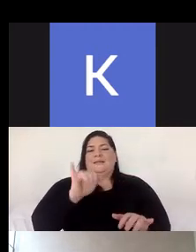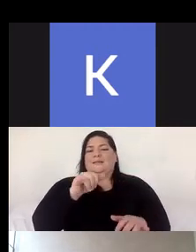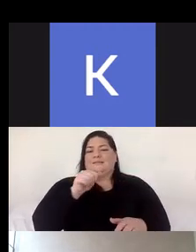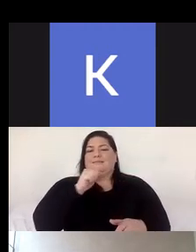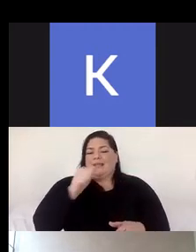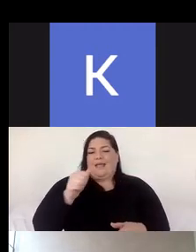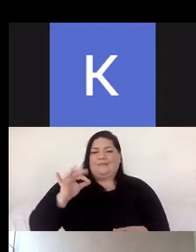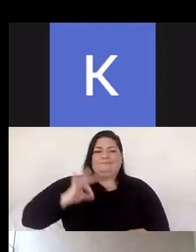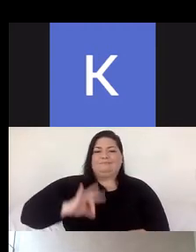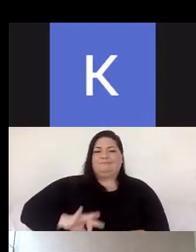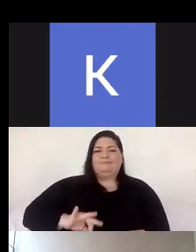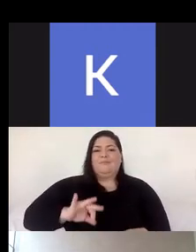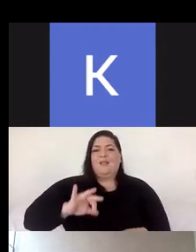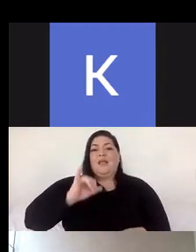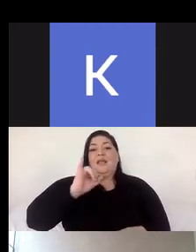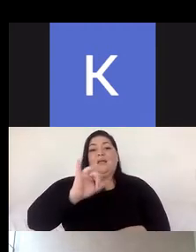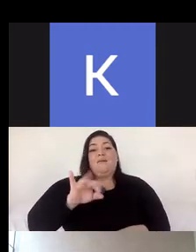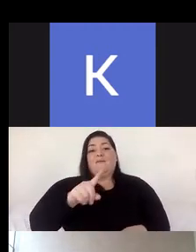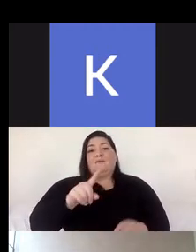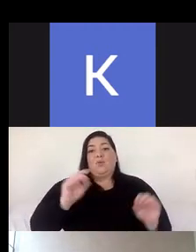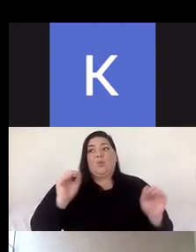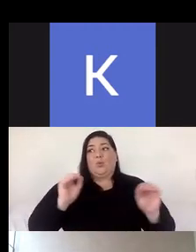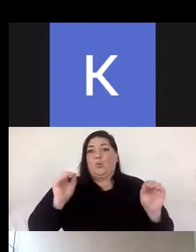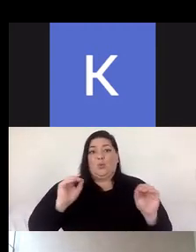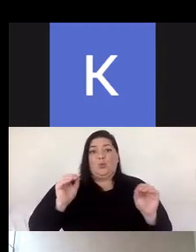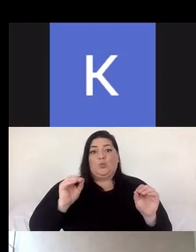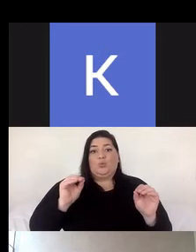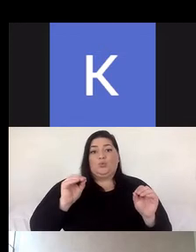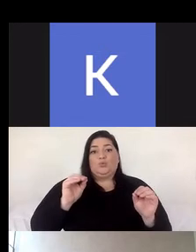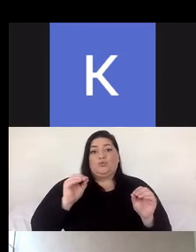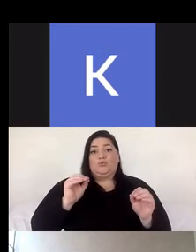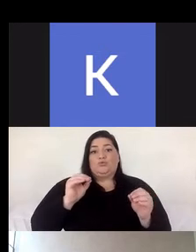Again, if you don't have anything in that particular narrative field